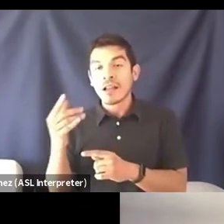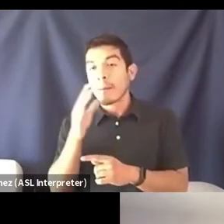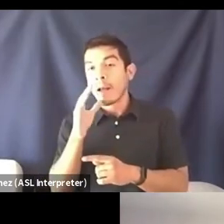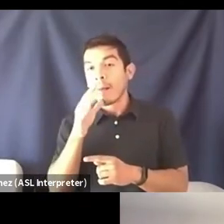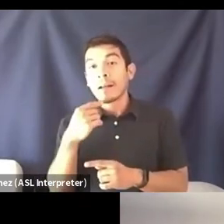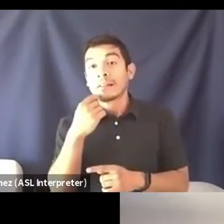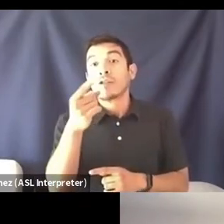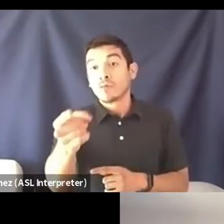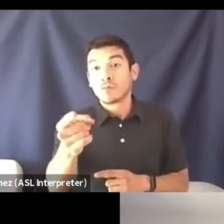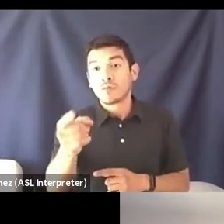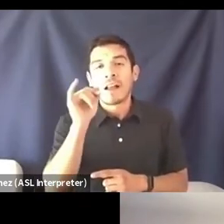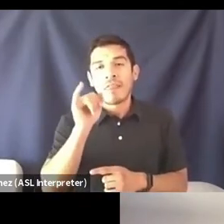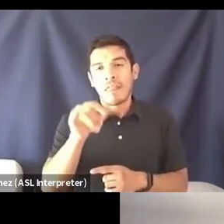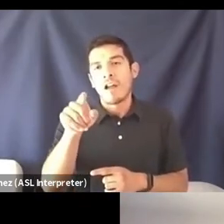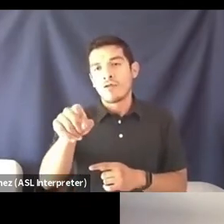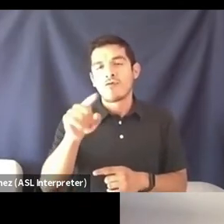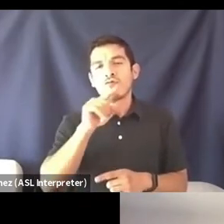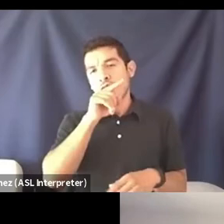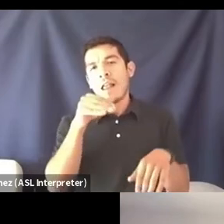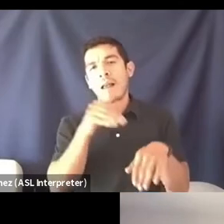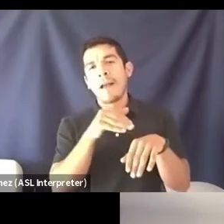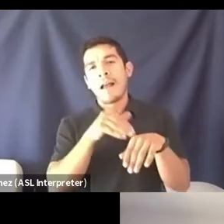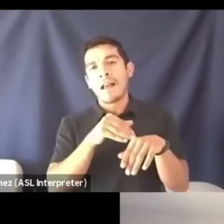that you really remind her of Yingying.